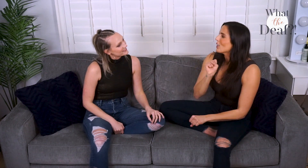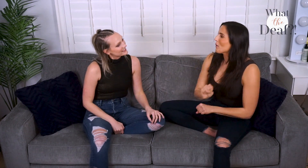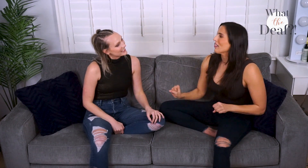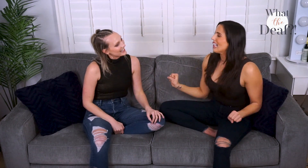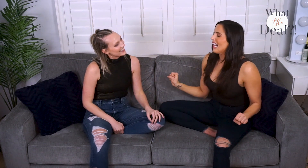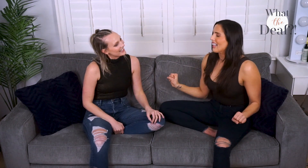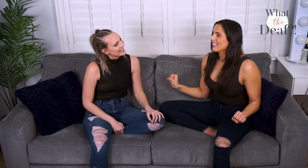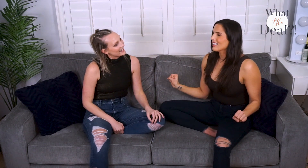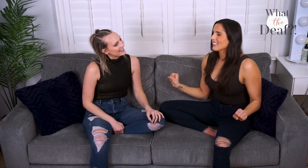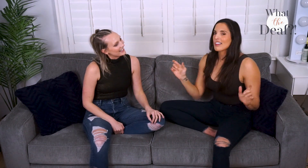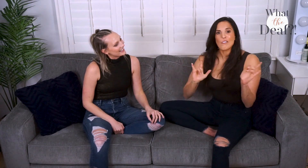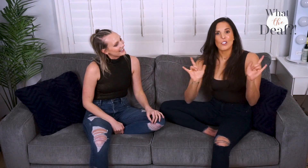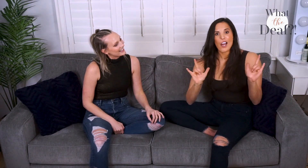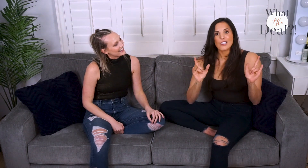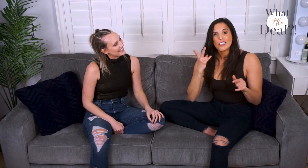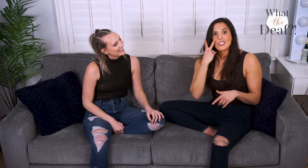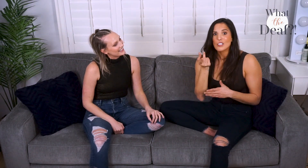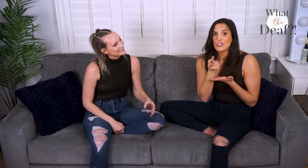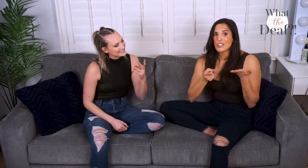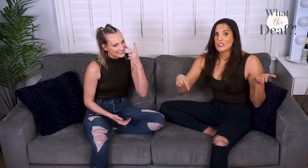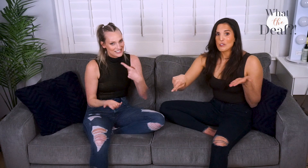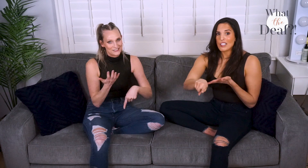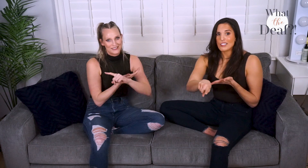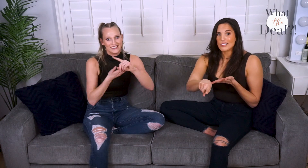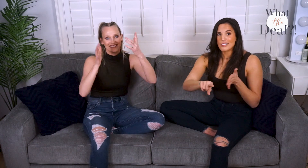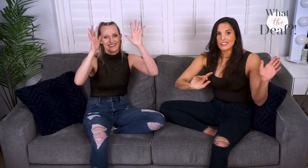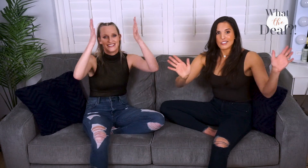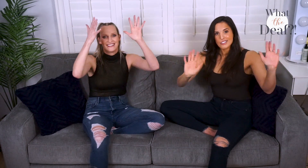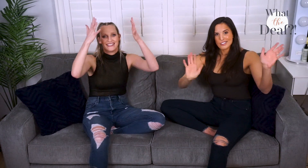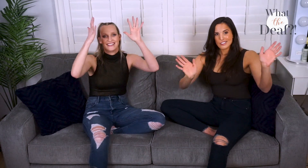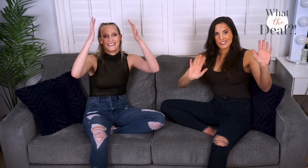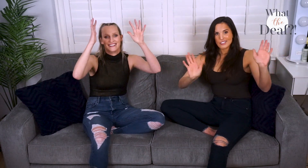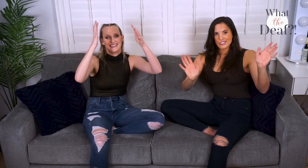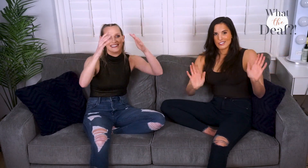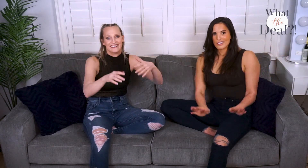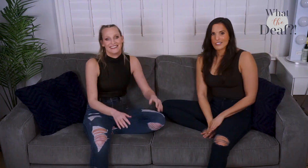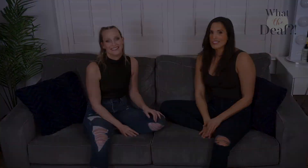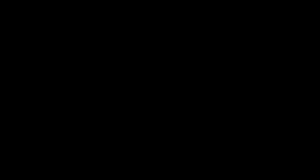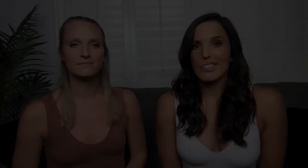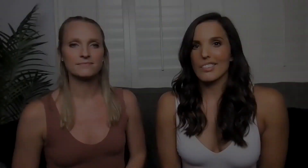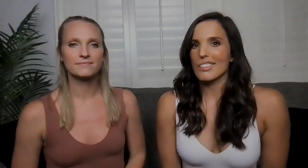Absolutely. We love you all and we'll... [Both] See you next week. Bye everyone. Bye.